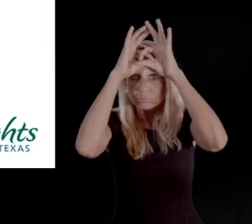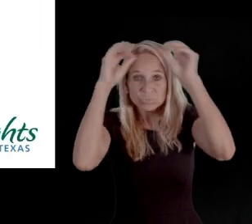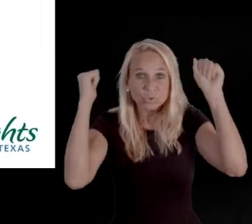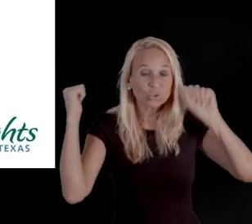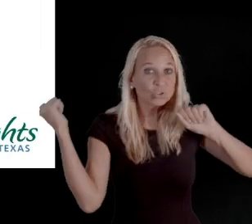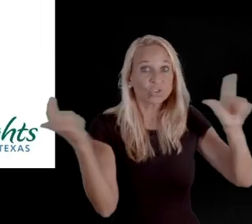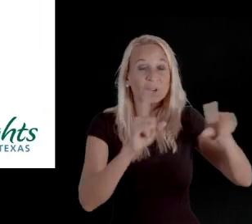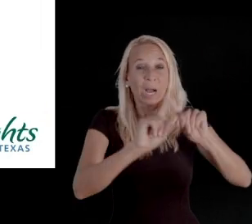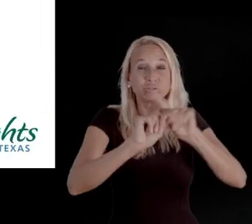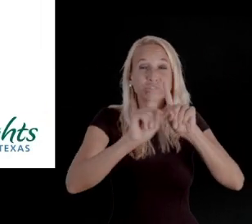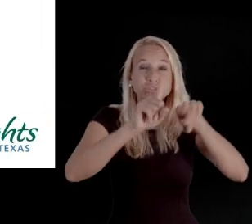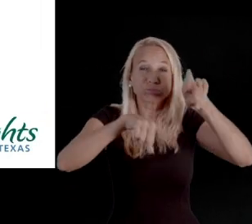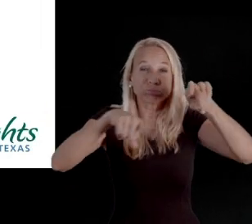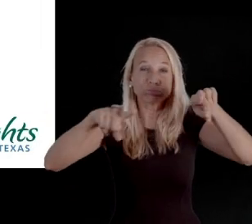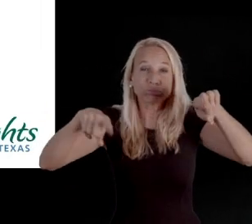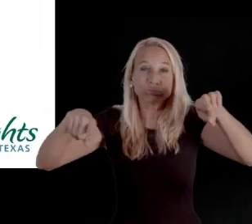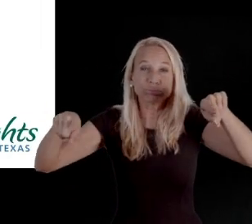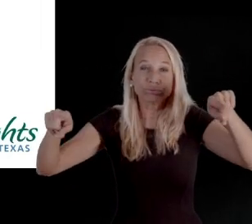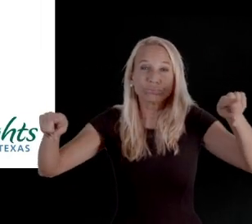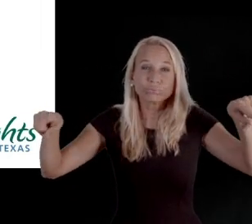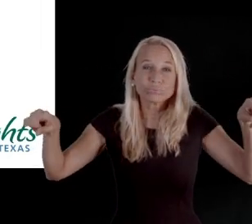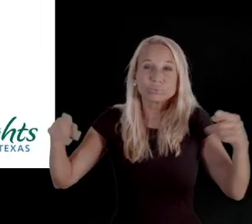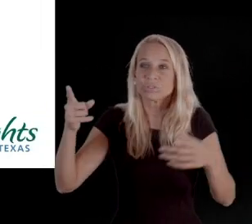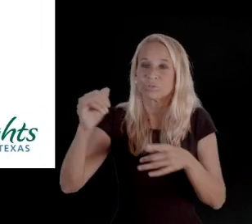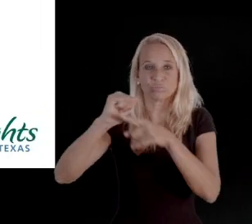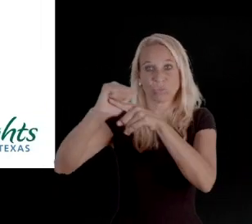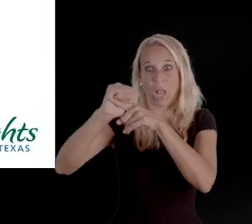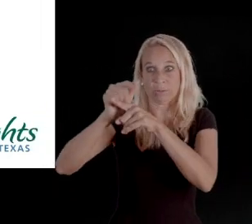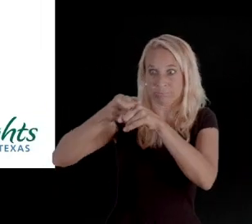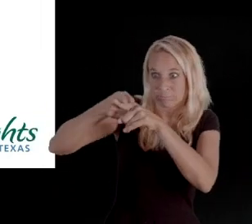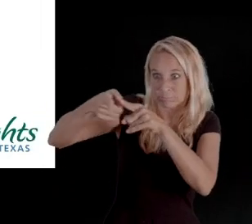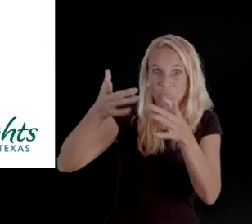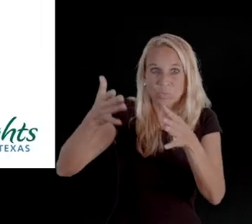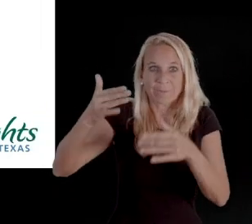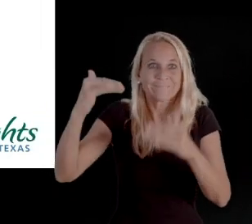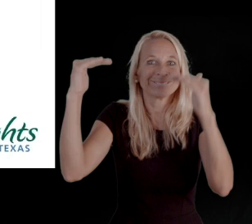Typically it was just someone who's been trained to be a hearing officer.